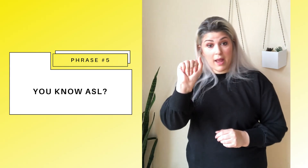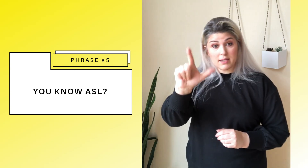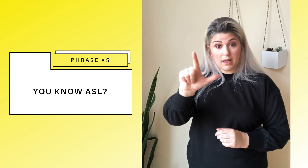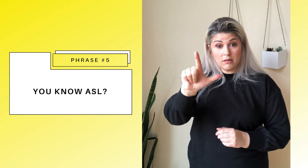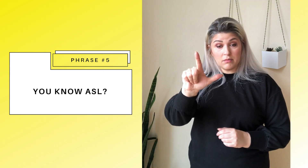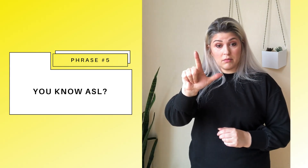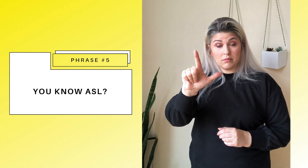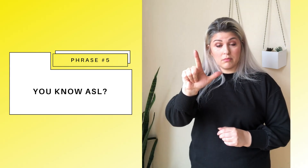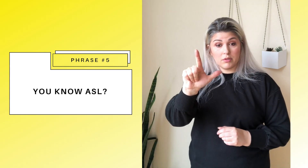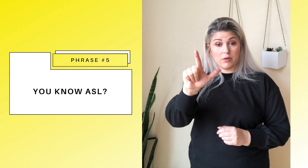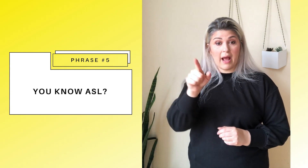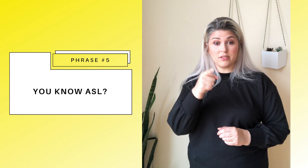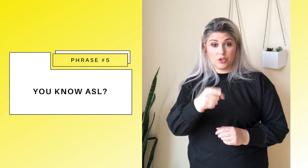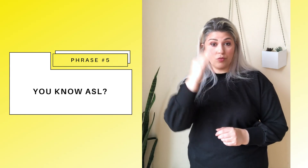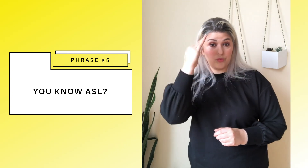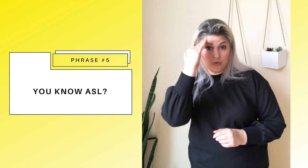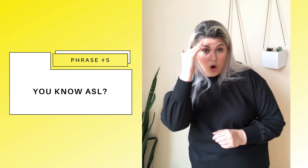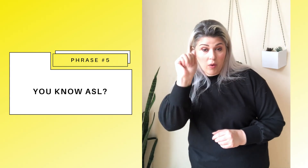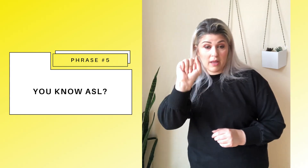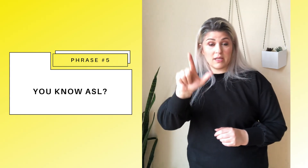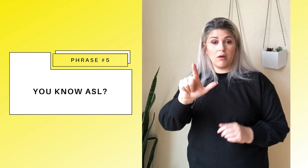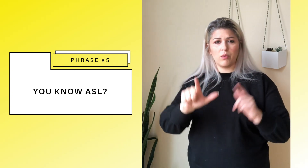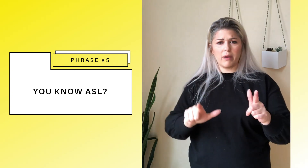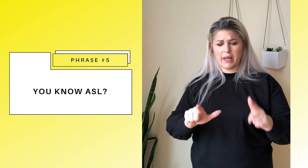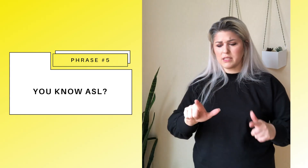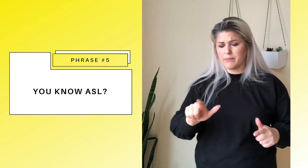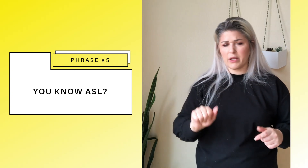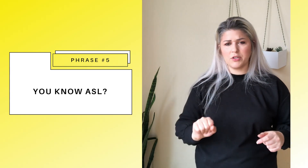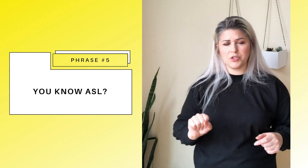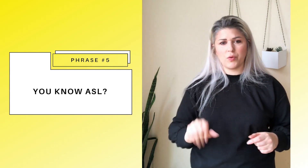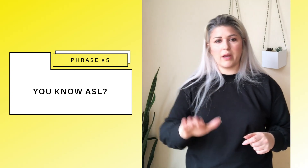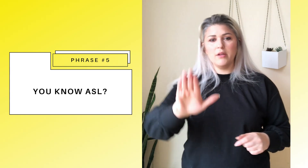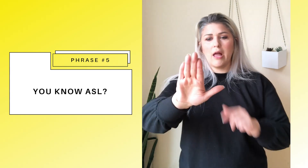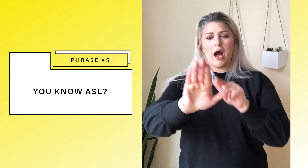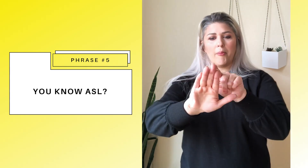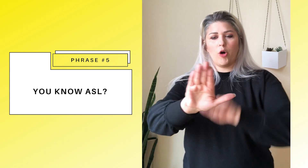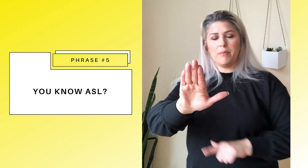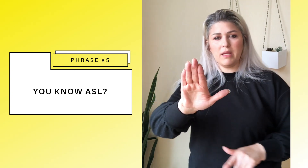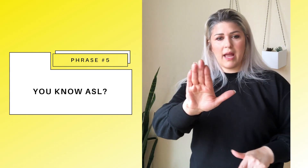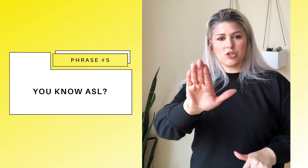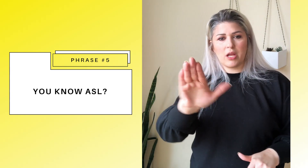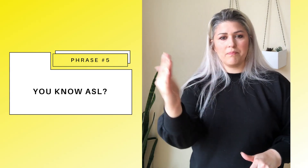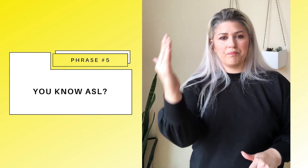ASL, you would ask, you know, ASL, and we're running out of time. So I gotta do this quick, um, open, be handshake,